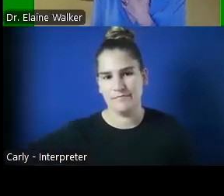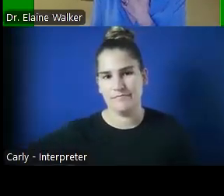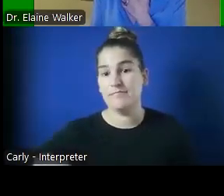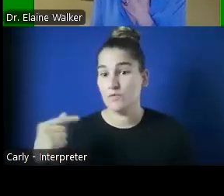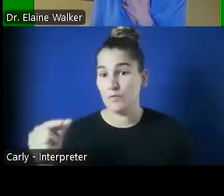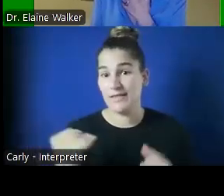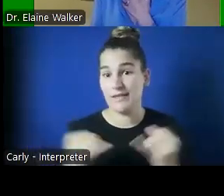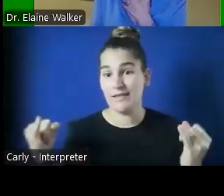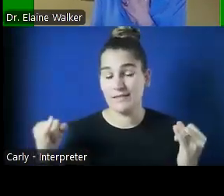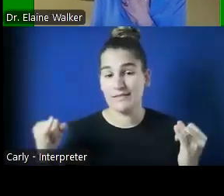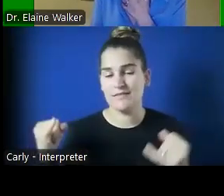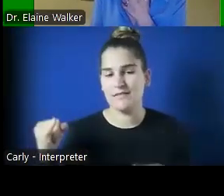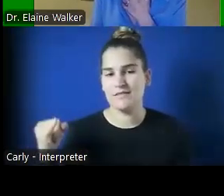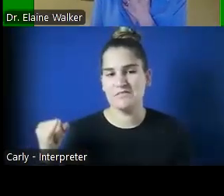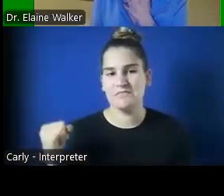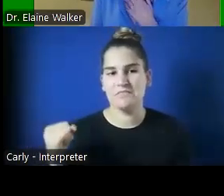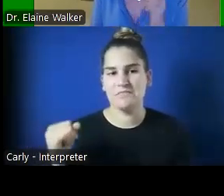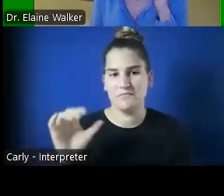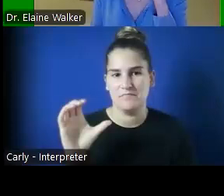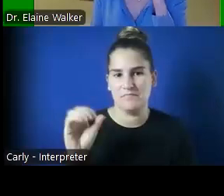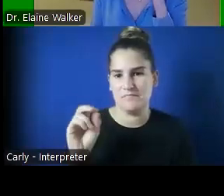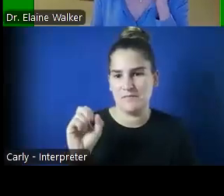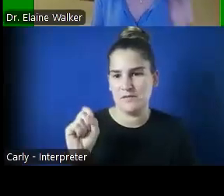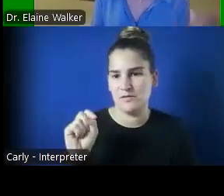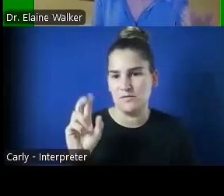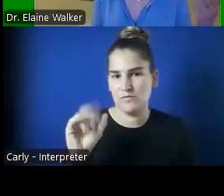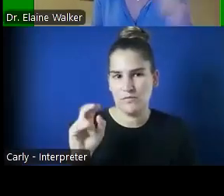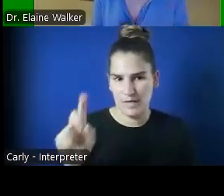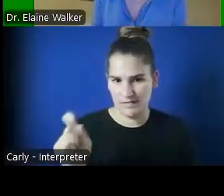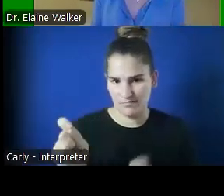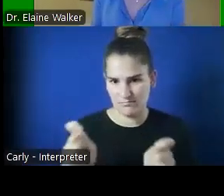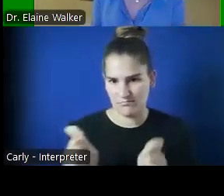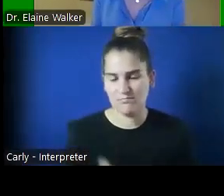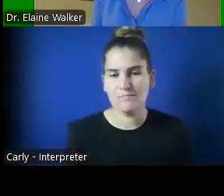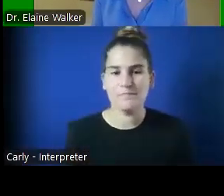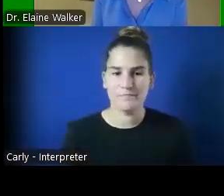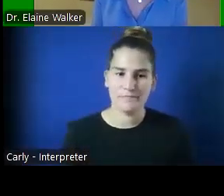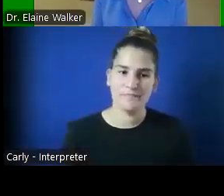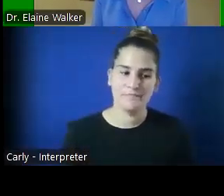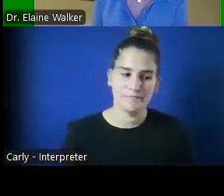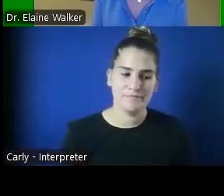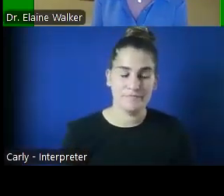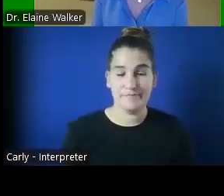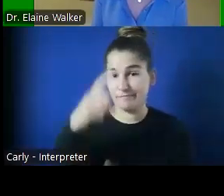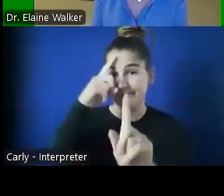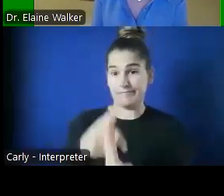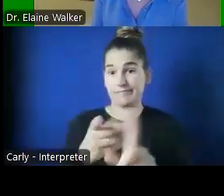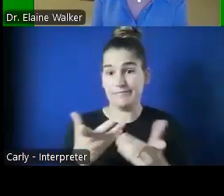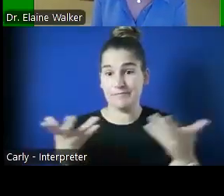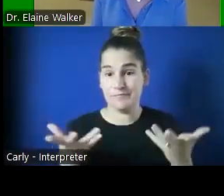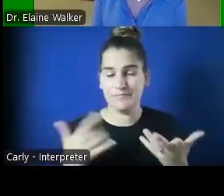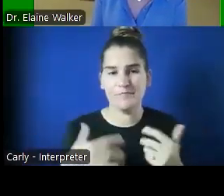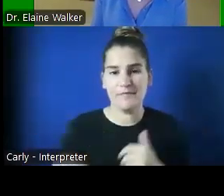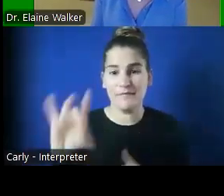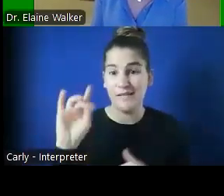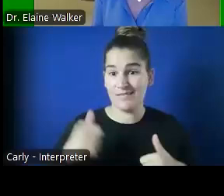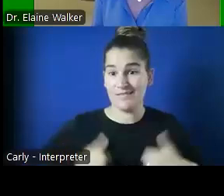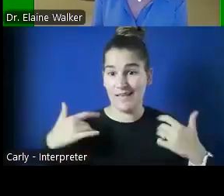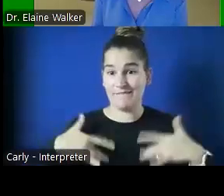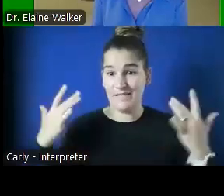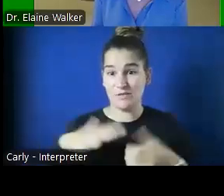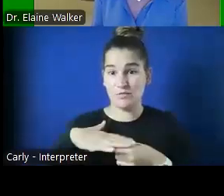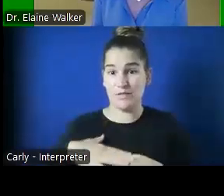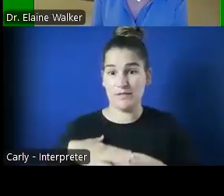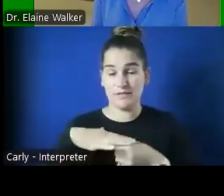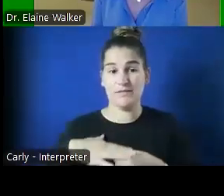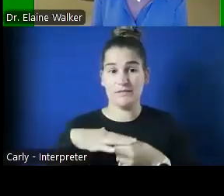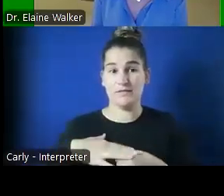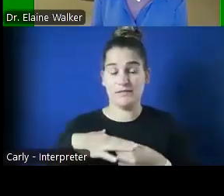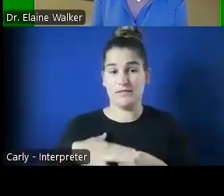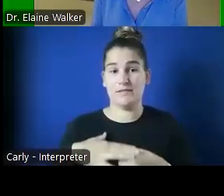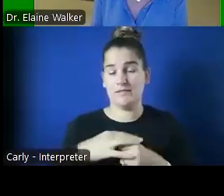lines are are constrained uh basic message here is that we found that life event stress in these path